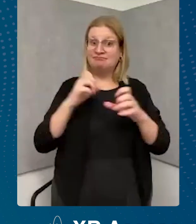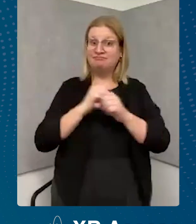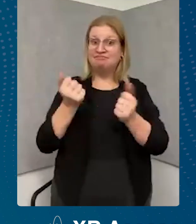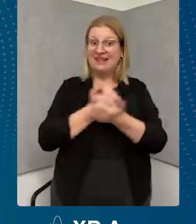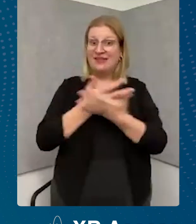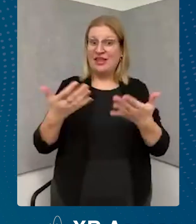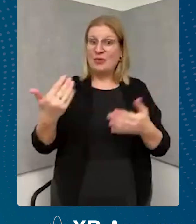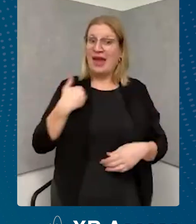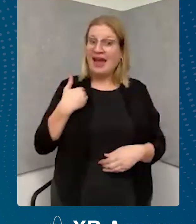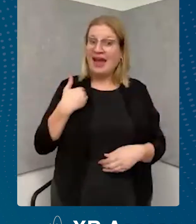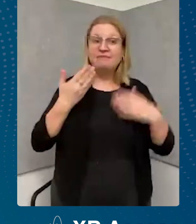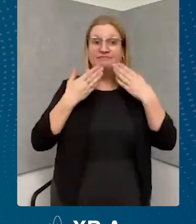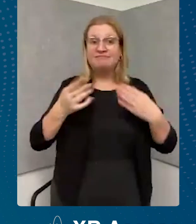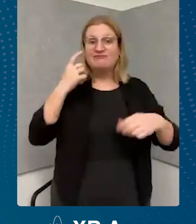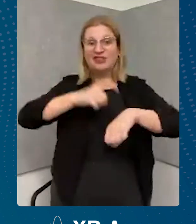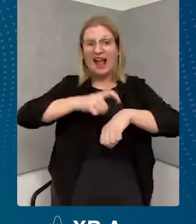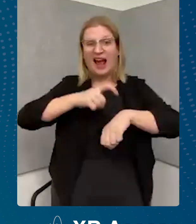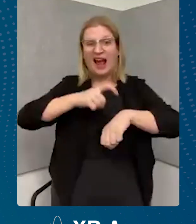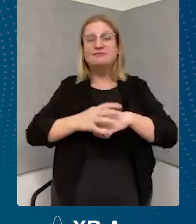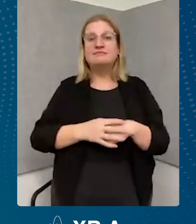Thank you all so much for your time. We hope you liked it.